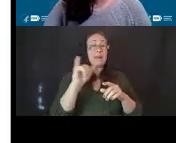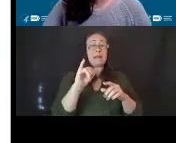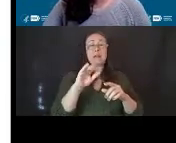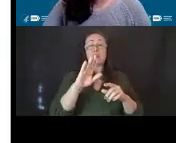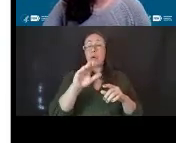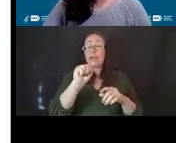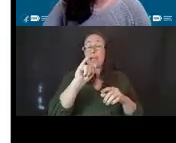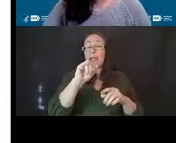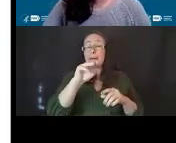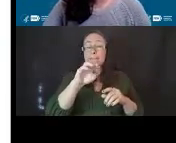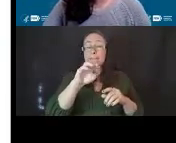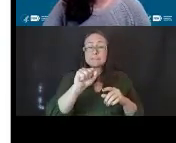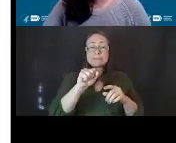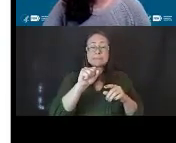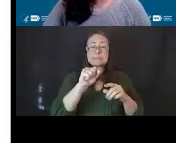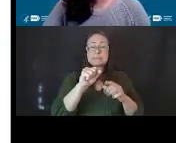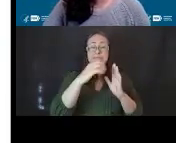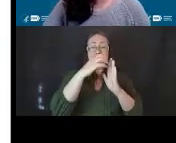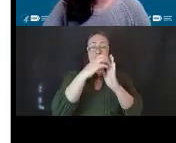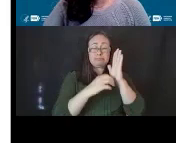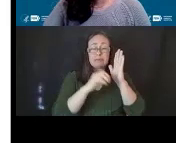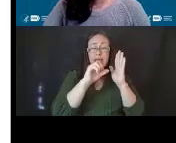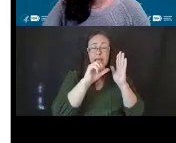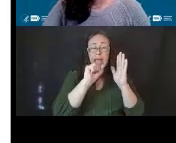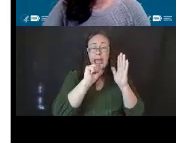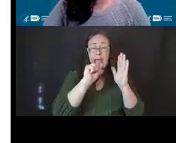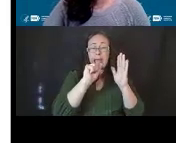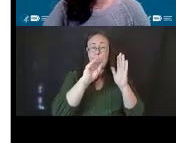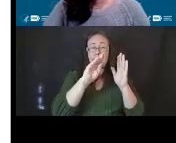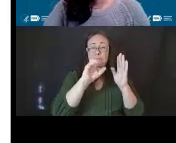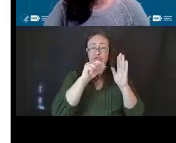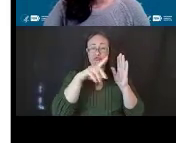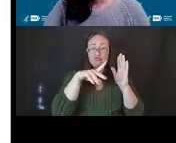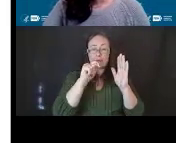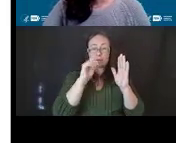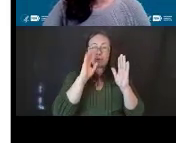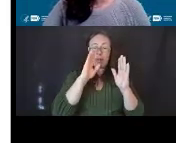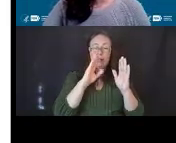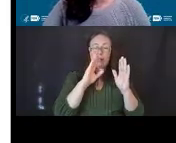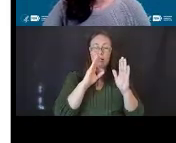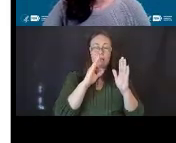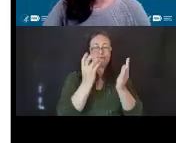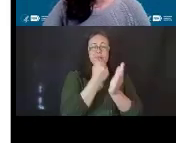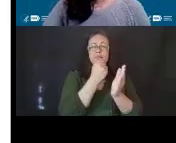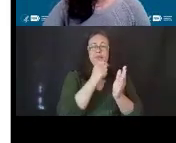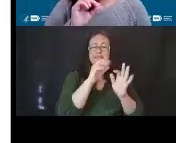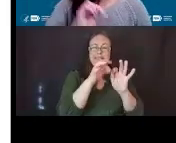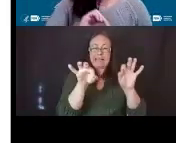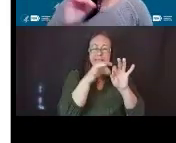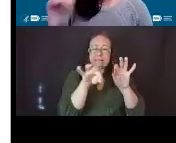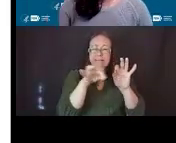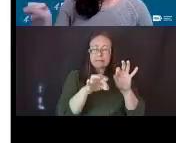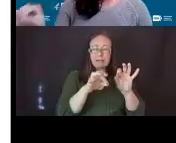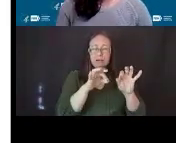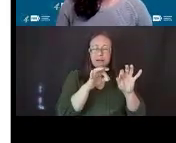into issuing more NOSIs, so NOSIs are Notices of Special Interest,